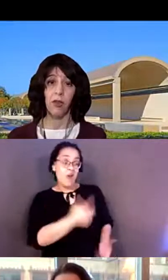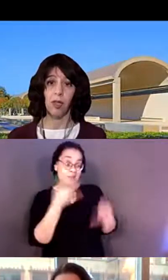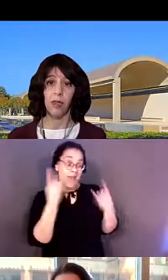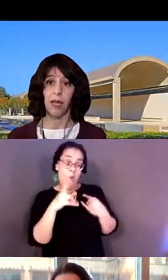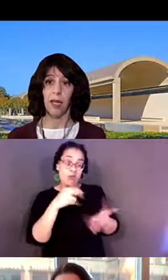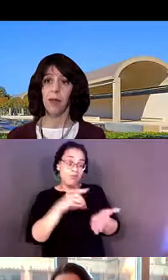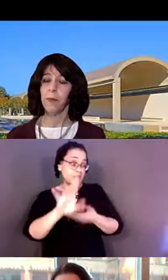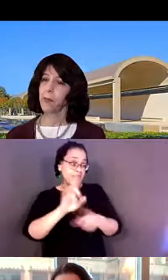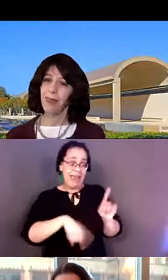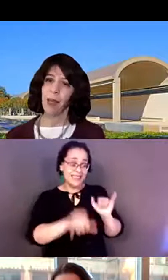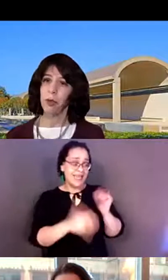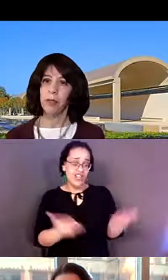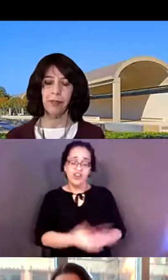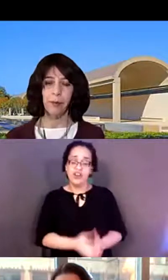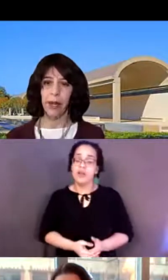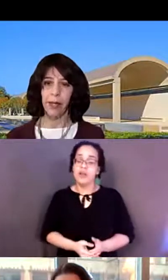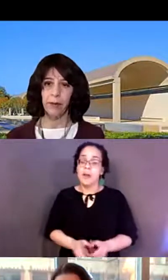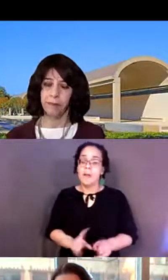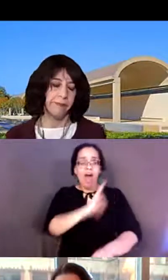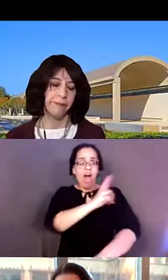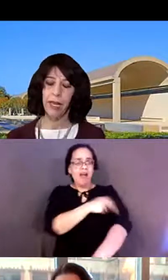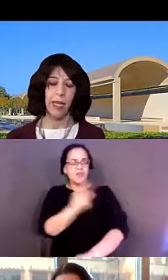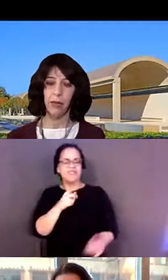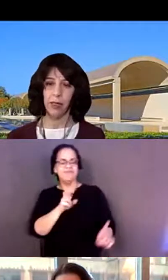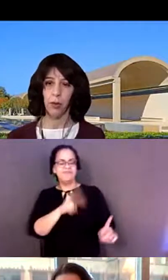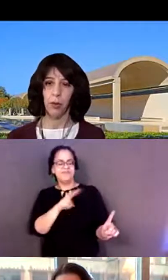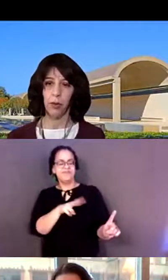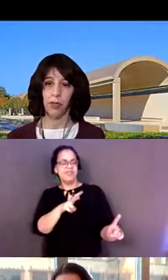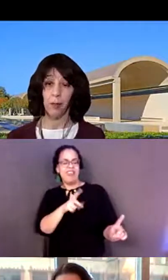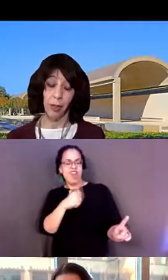just say that person isn't paid,